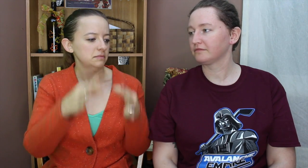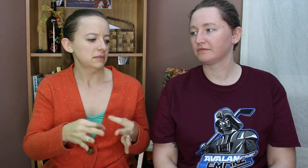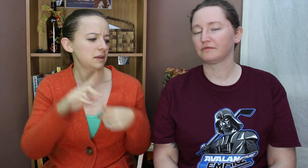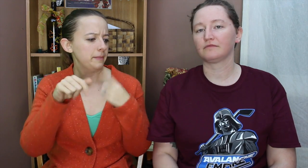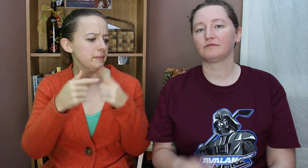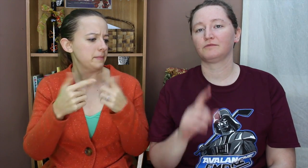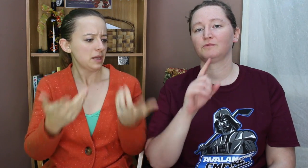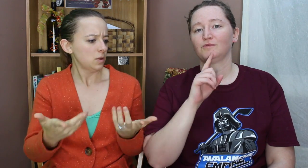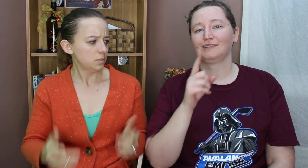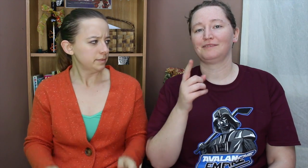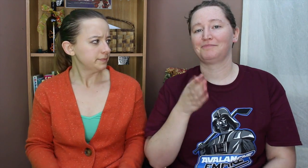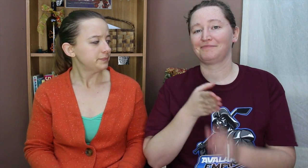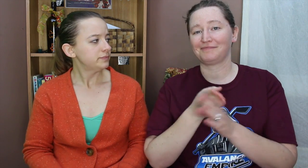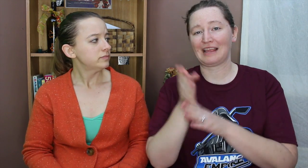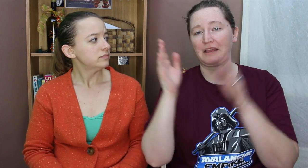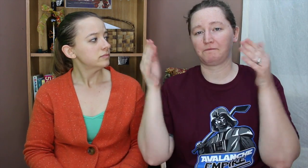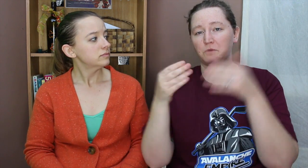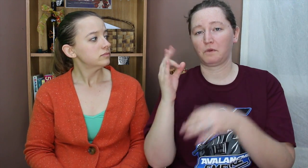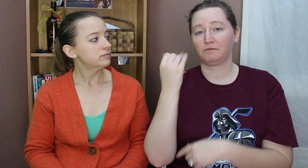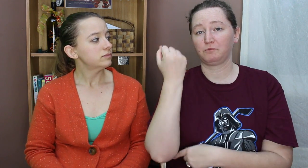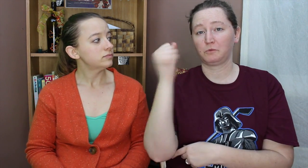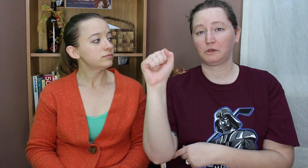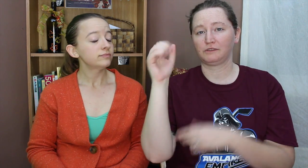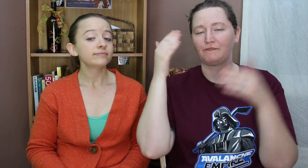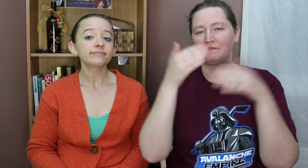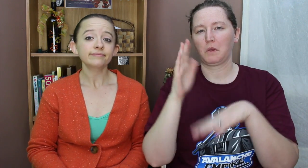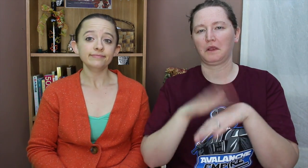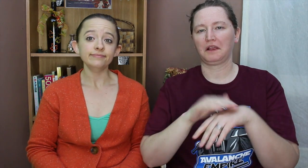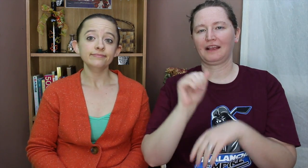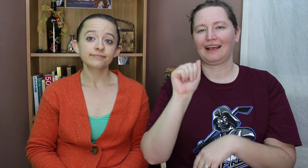ahead and describe what it was about. [Jenna] So the protest